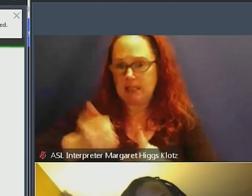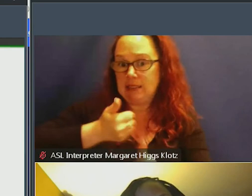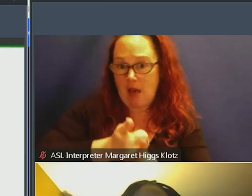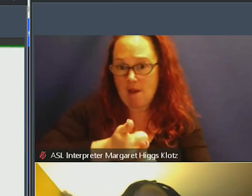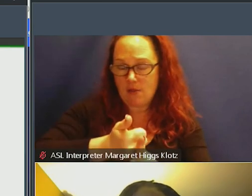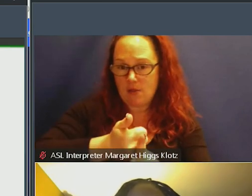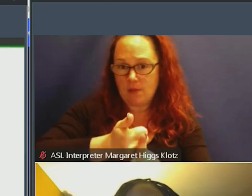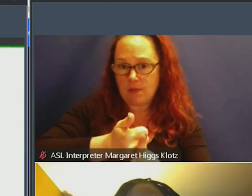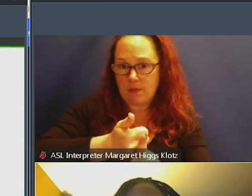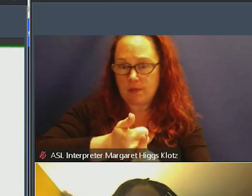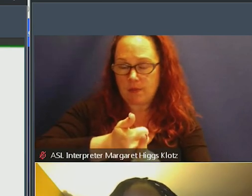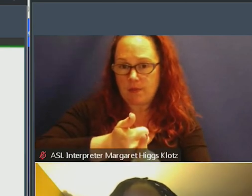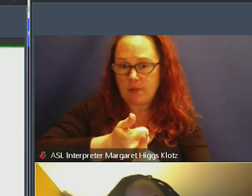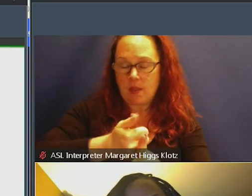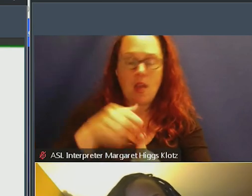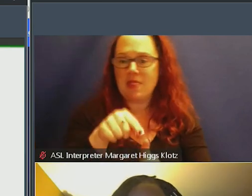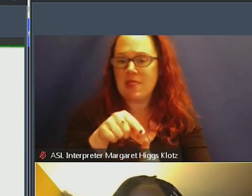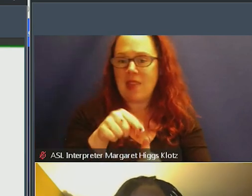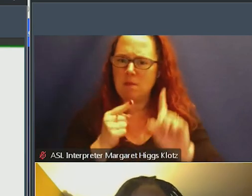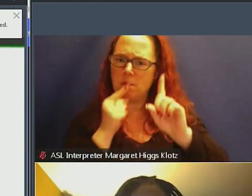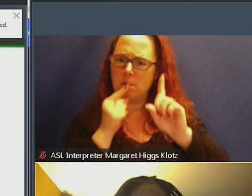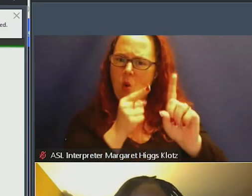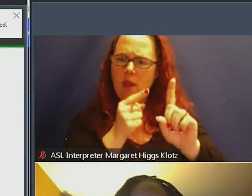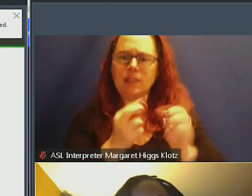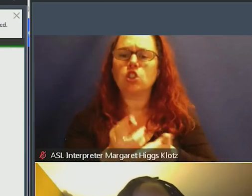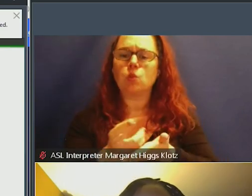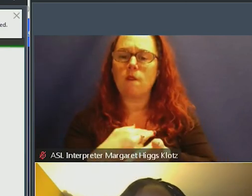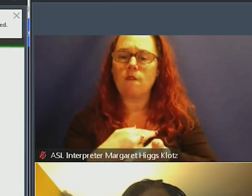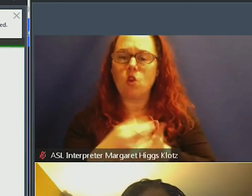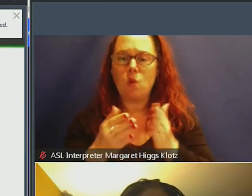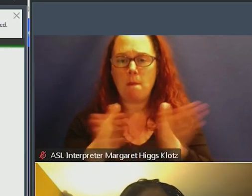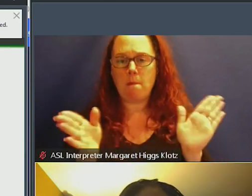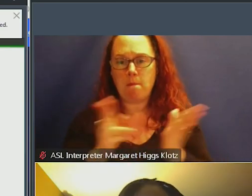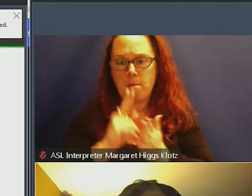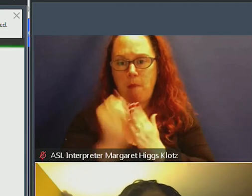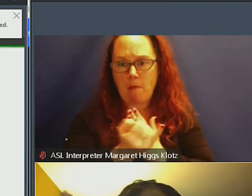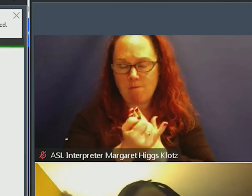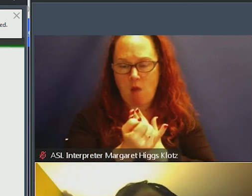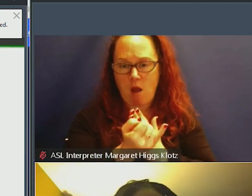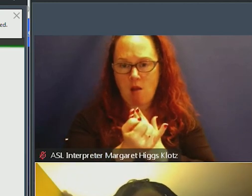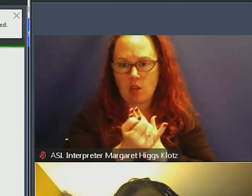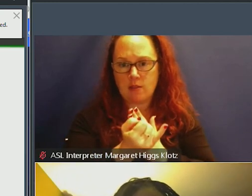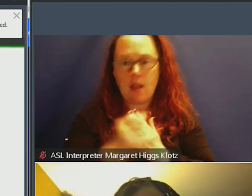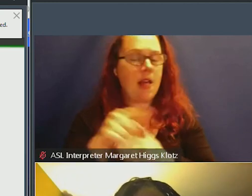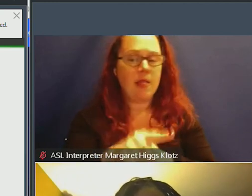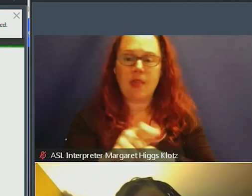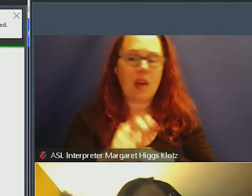to review these public projects that are not subject to zoning.